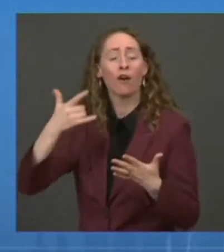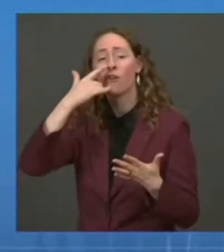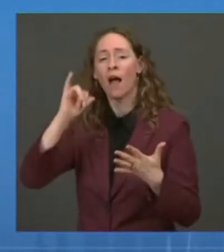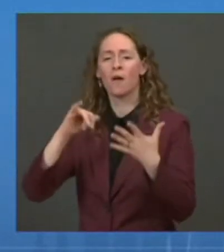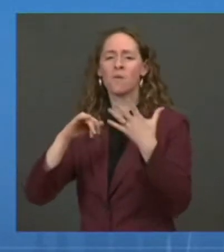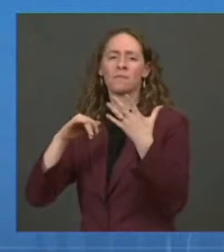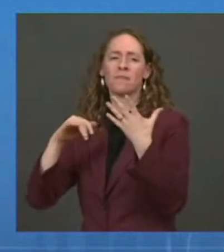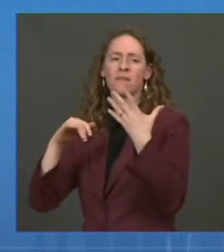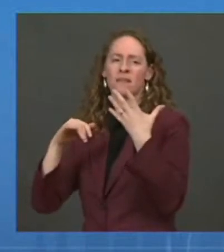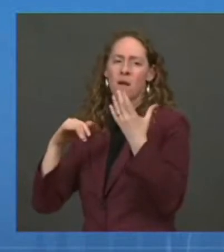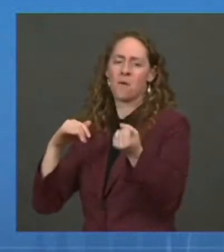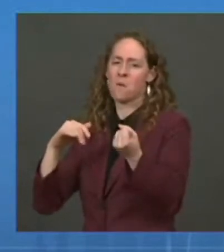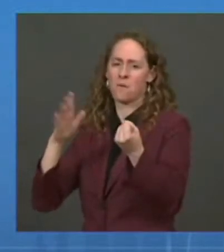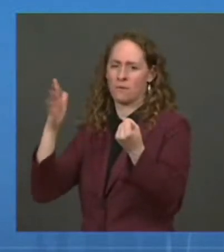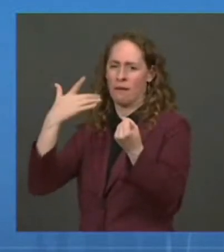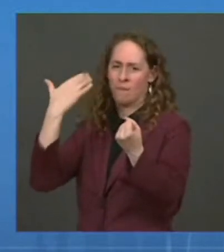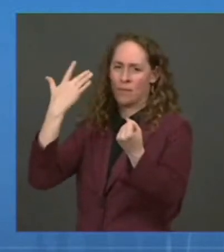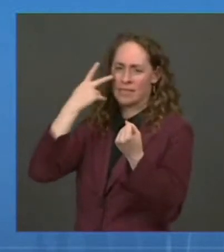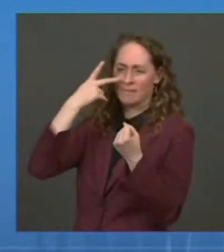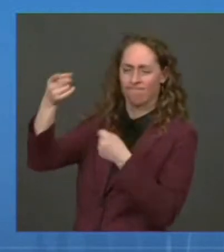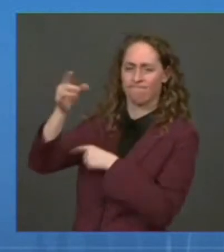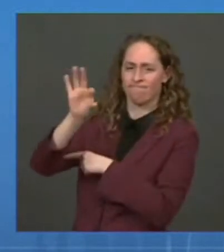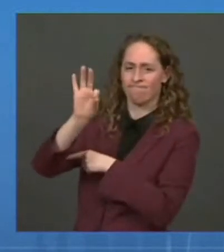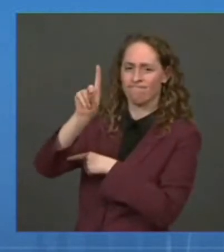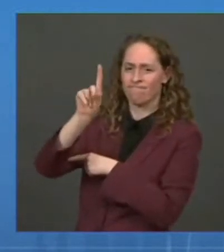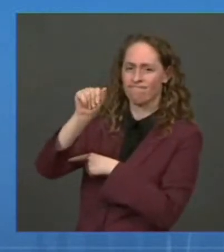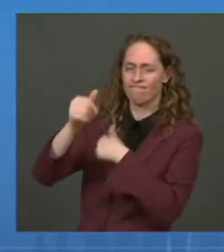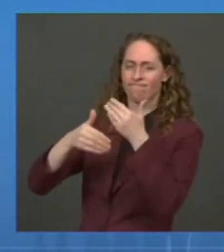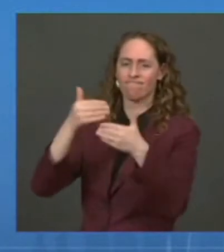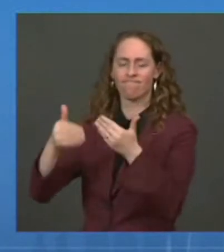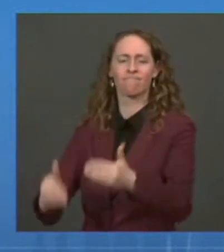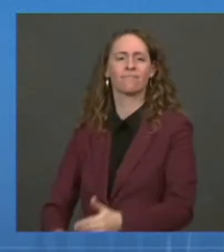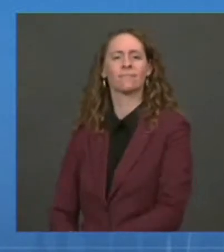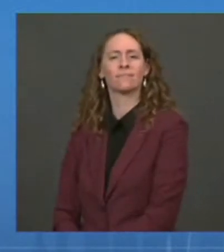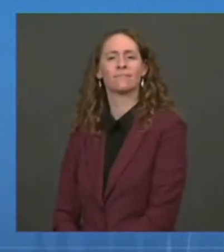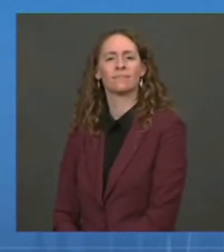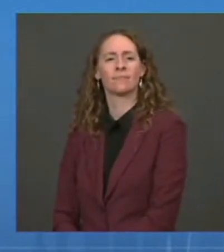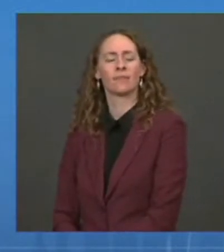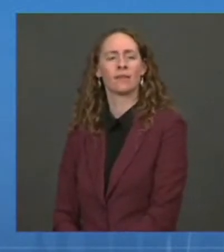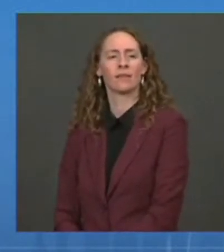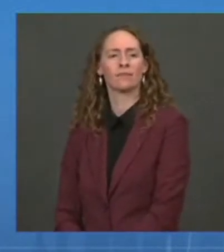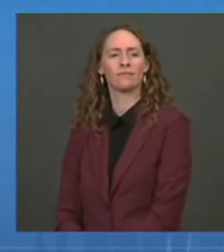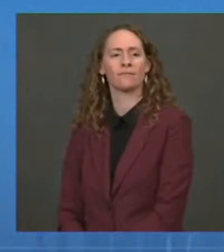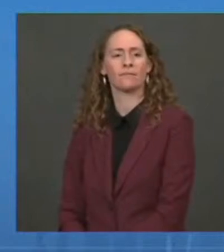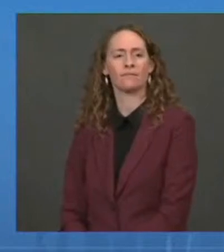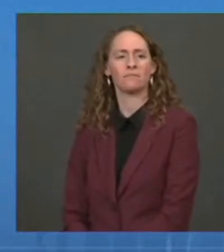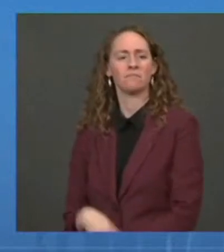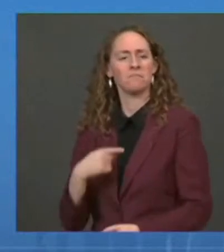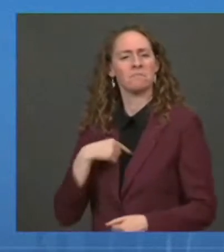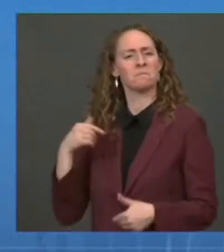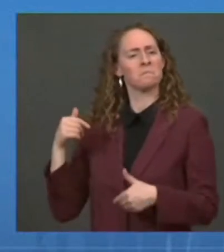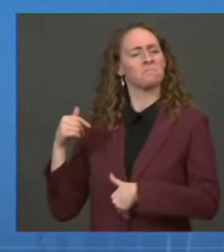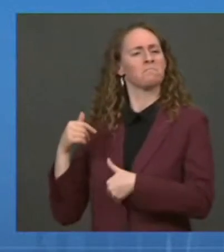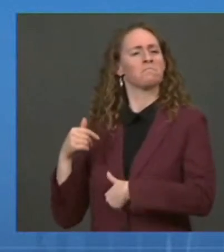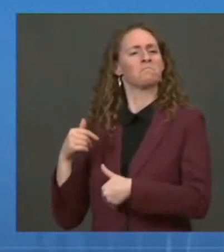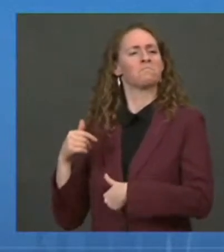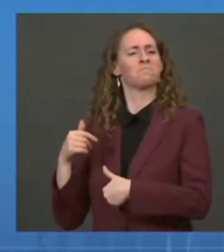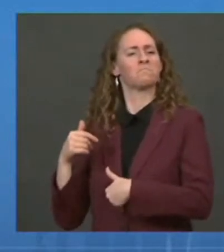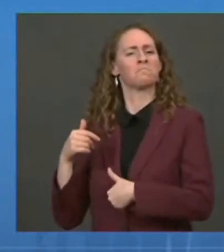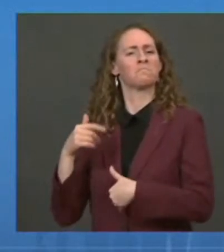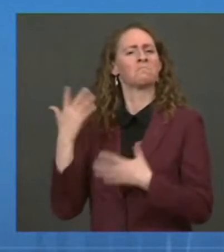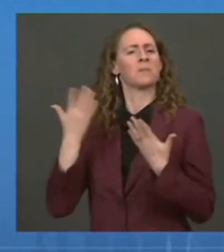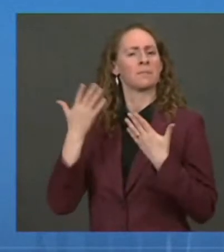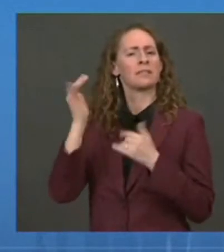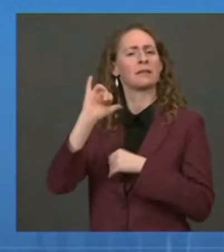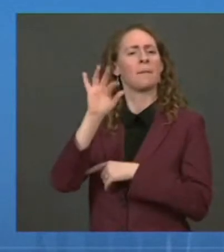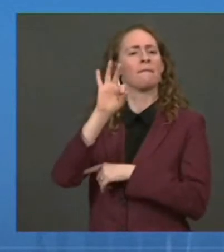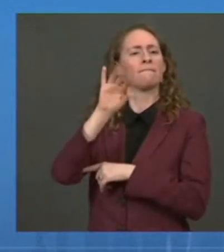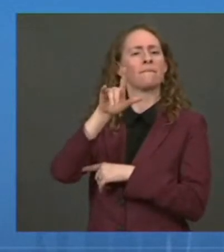BUT IN GENERAL IT COULD AND SAY